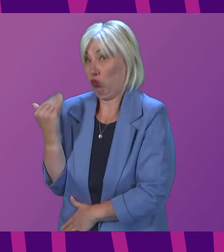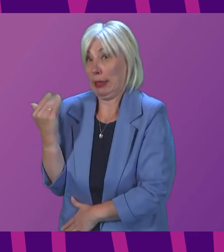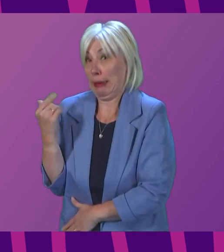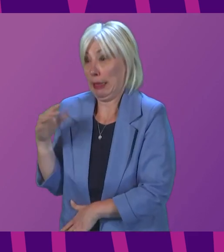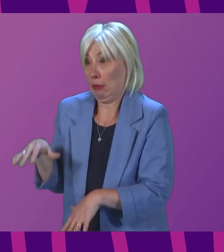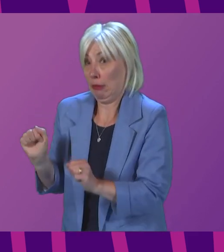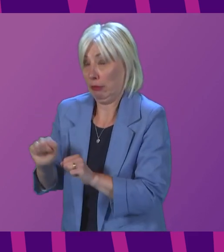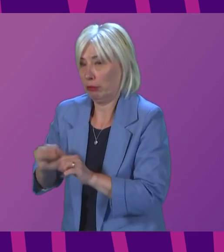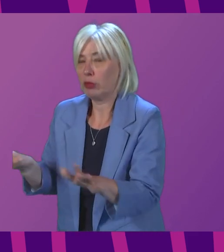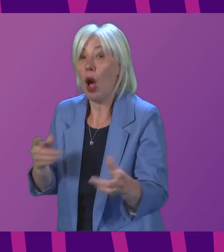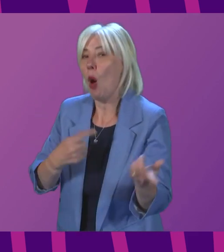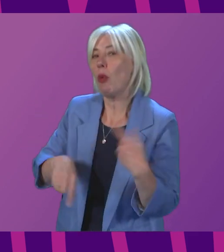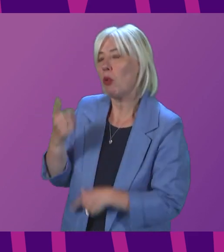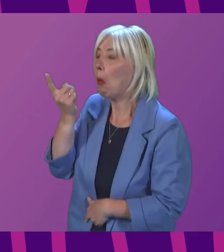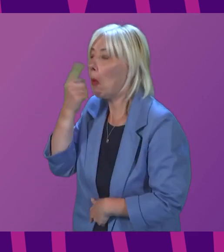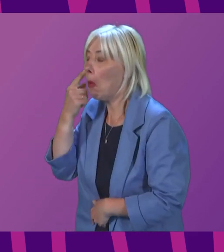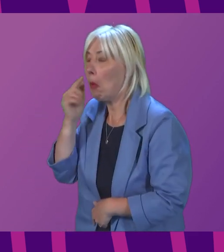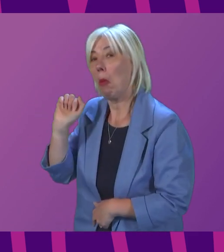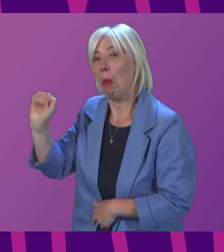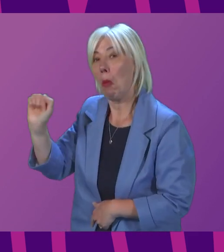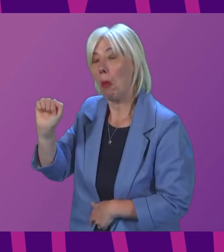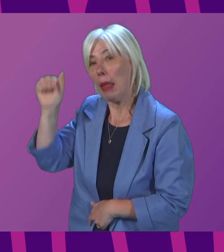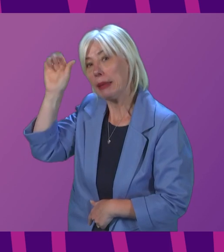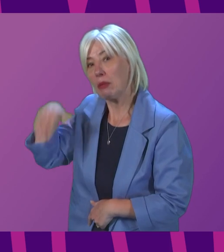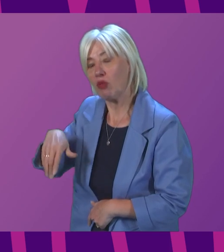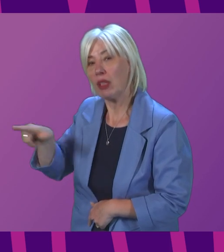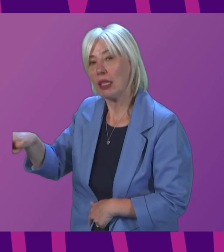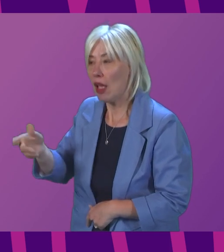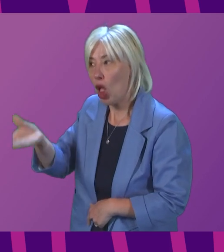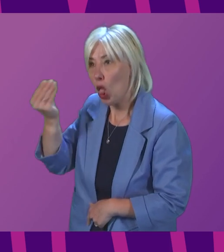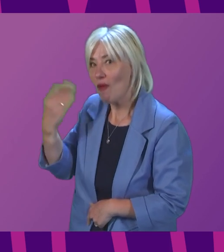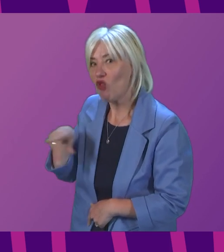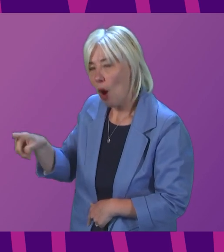However, we will look at France’s experience and look to learn where we can, including